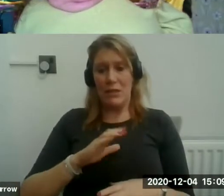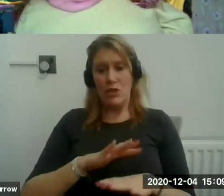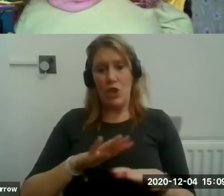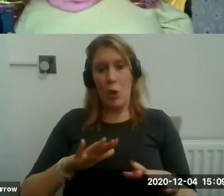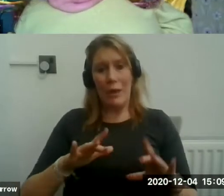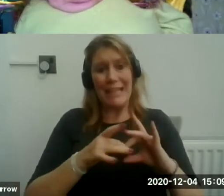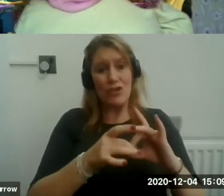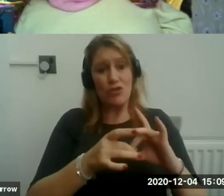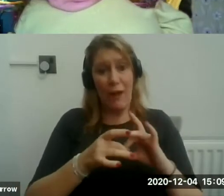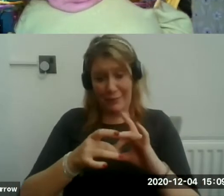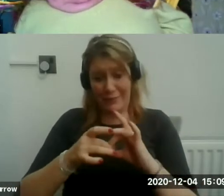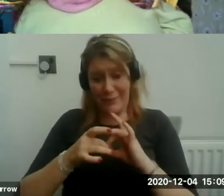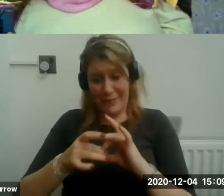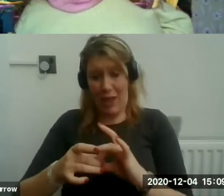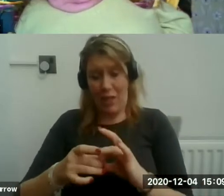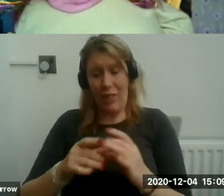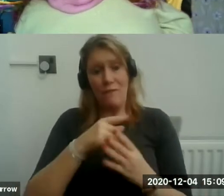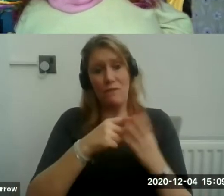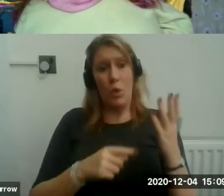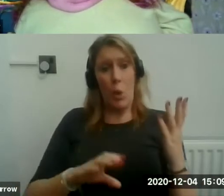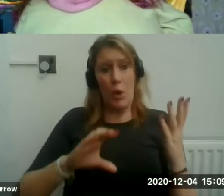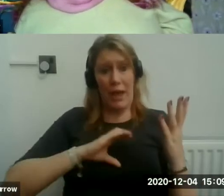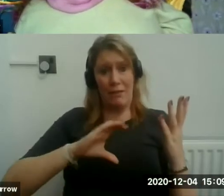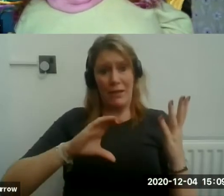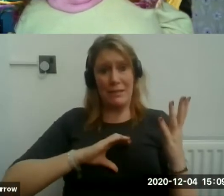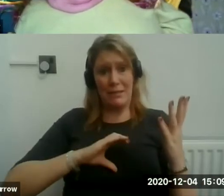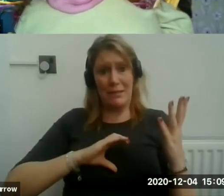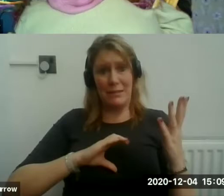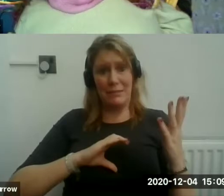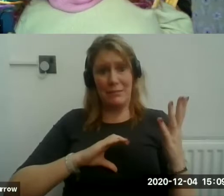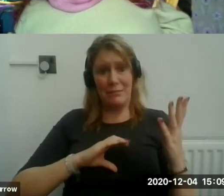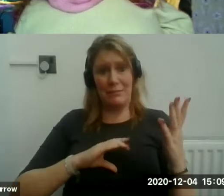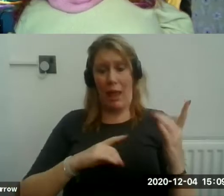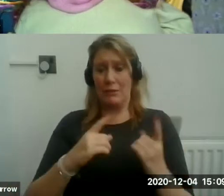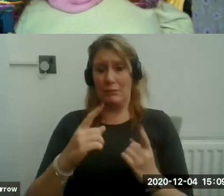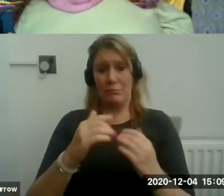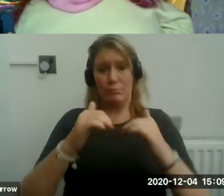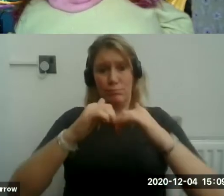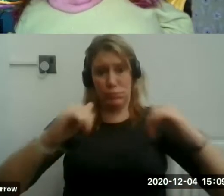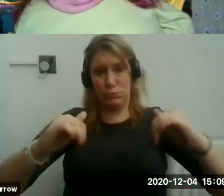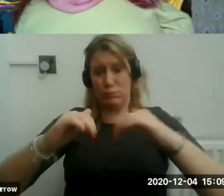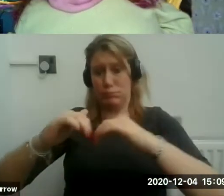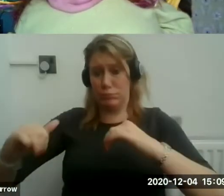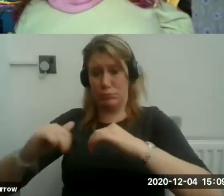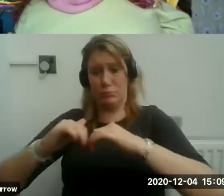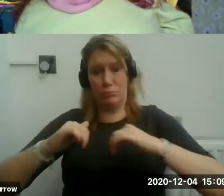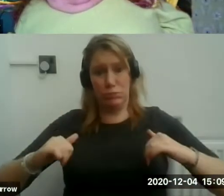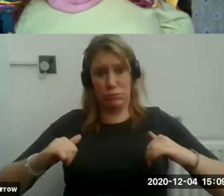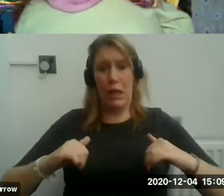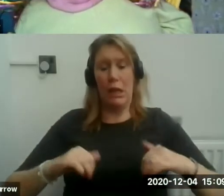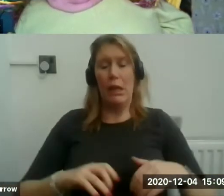they are four character studies almost. But the way that we edited them was that